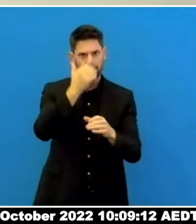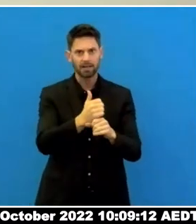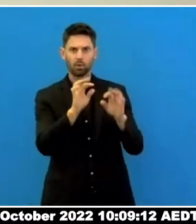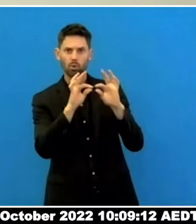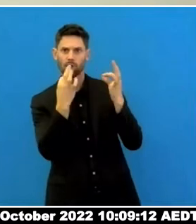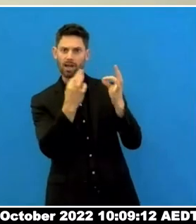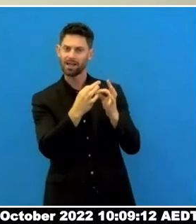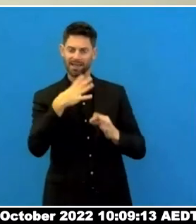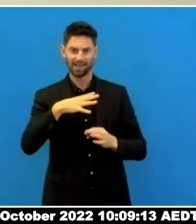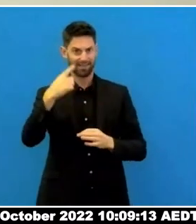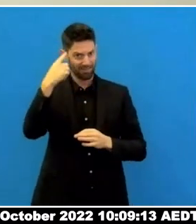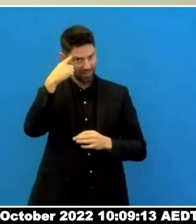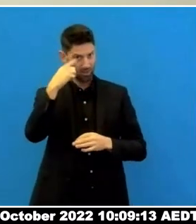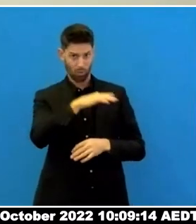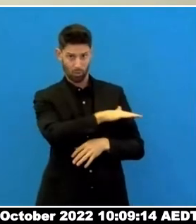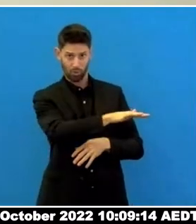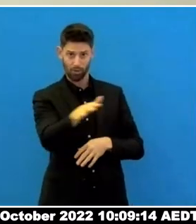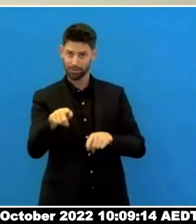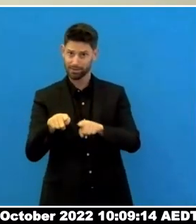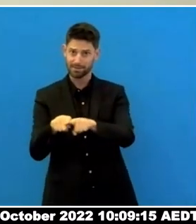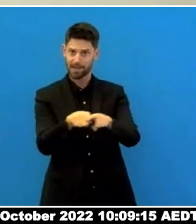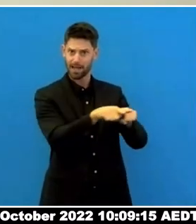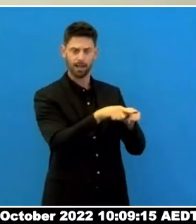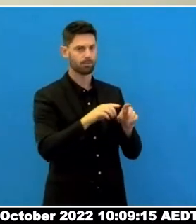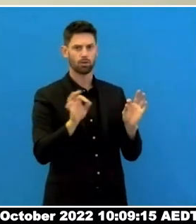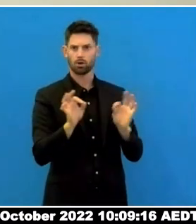Foregrounding intersectional experiences of race and racism